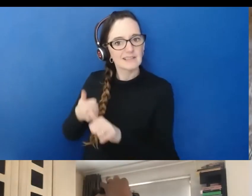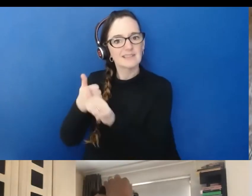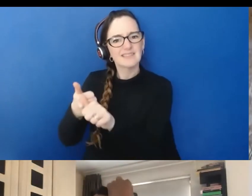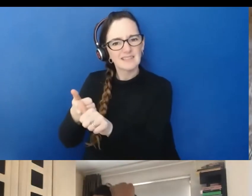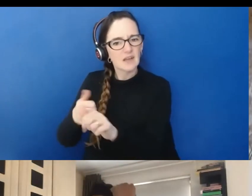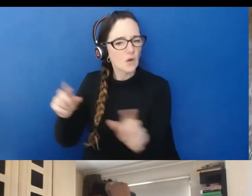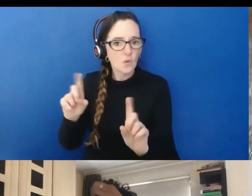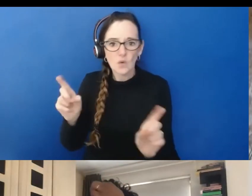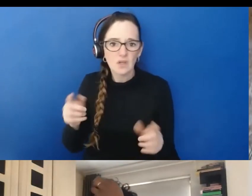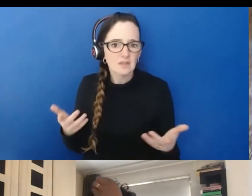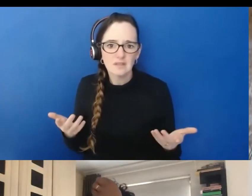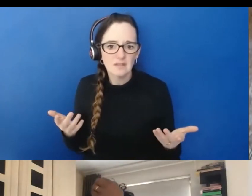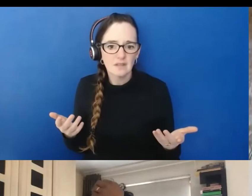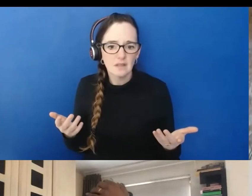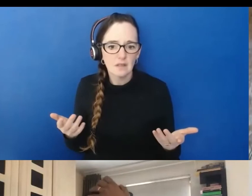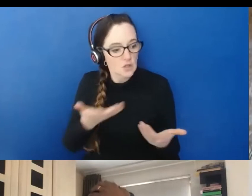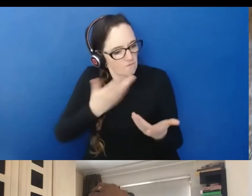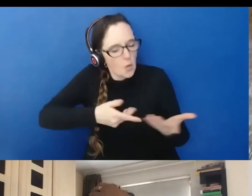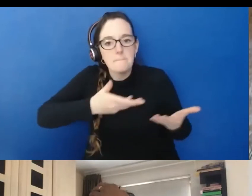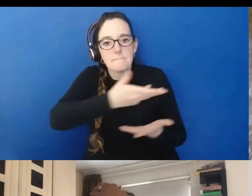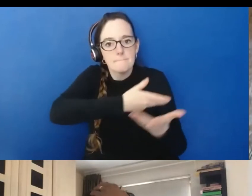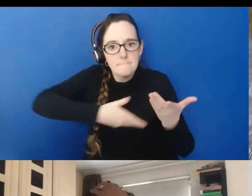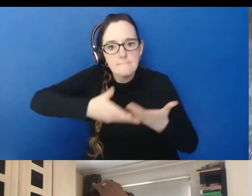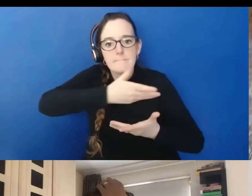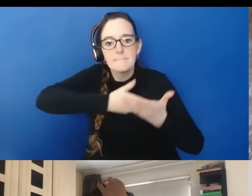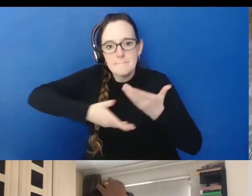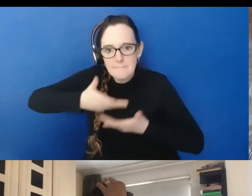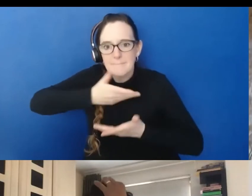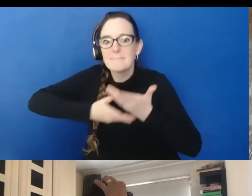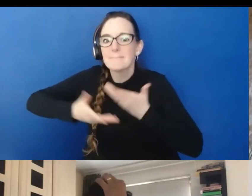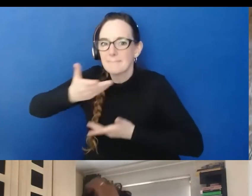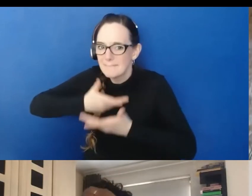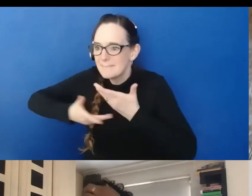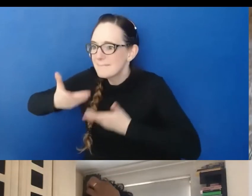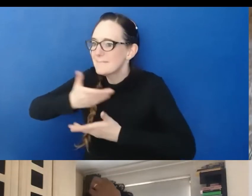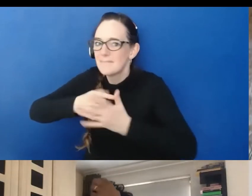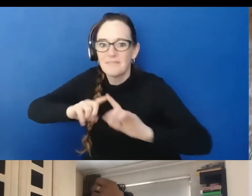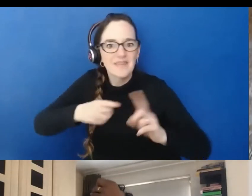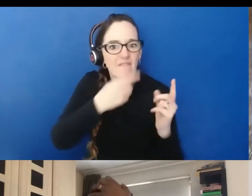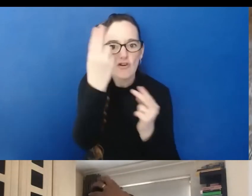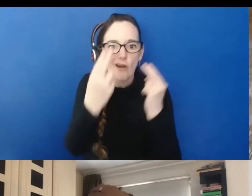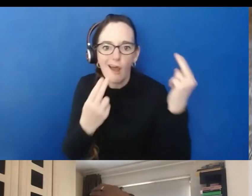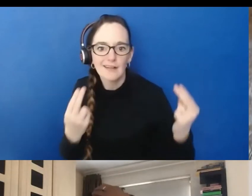And then out of that we started conversations with many different artists, projects, people.